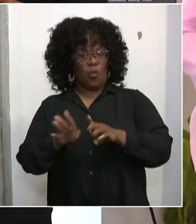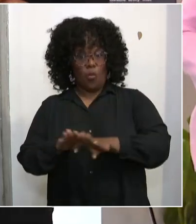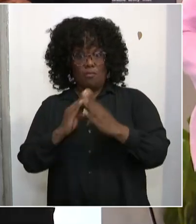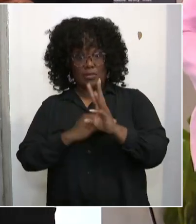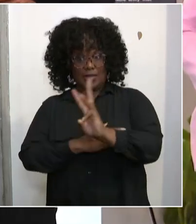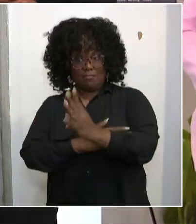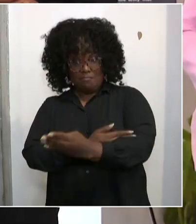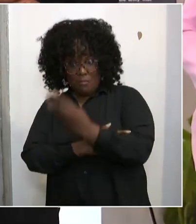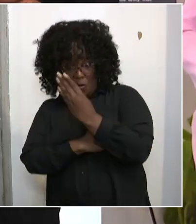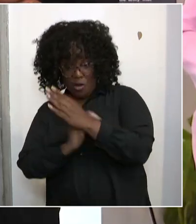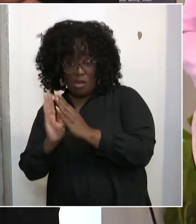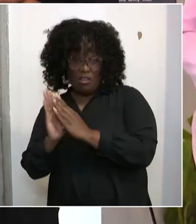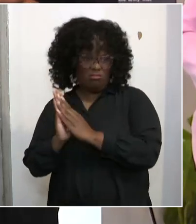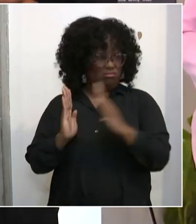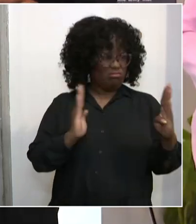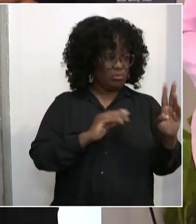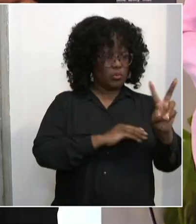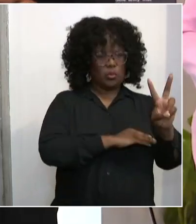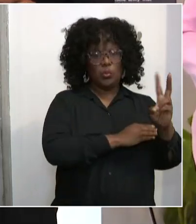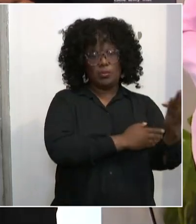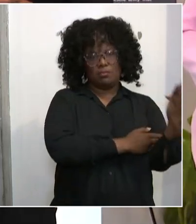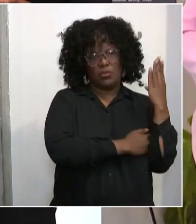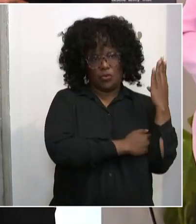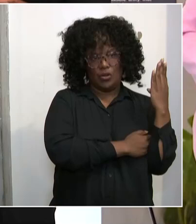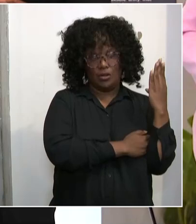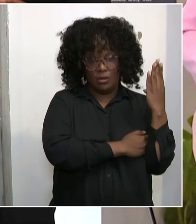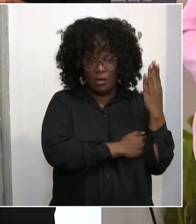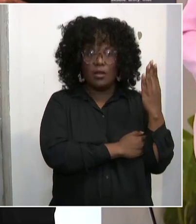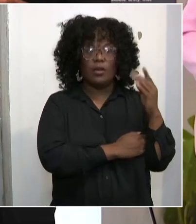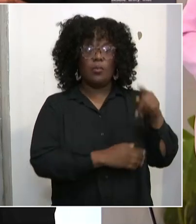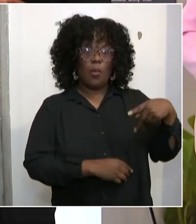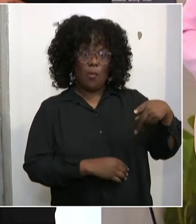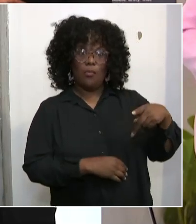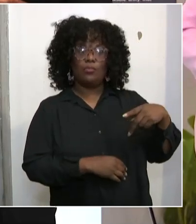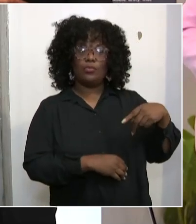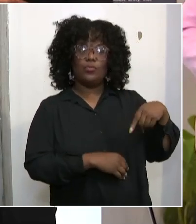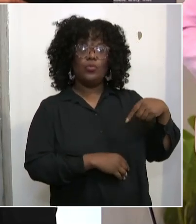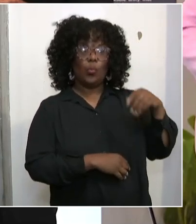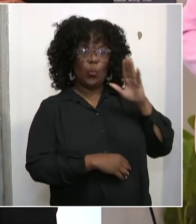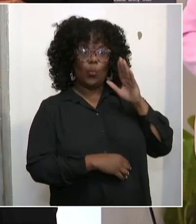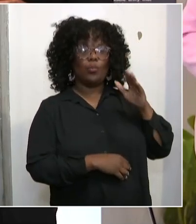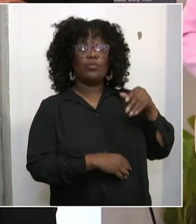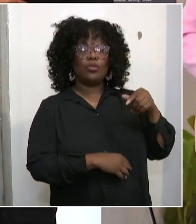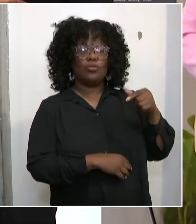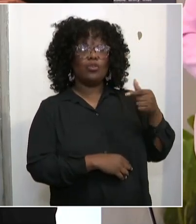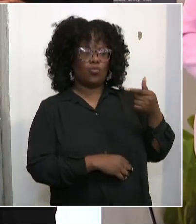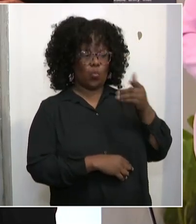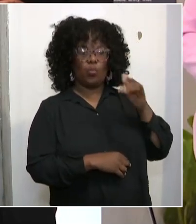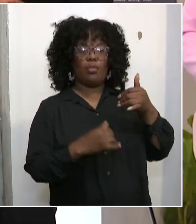yellow line all the way to Greenbelt that weekend. We know we're going to have a lot of people. Last Pride parade,